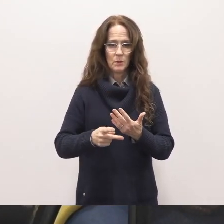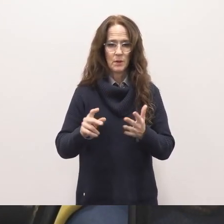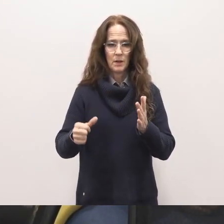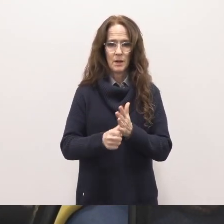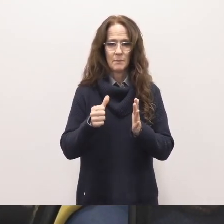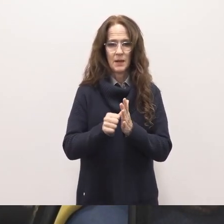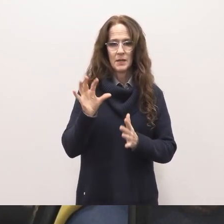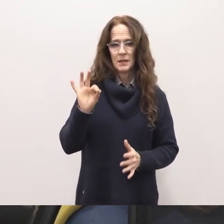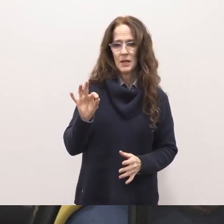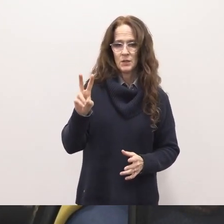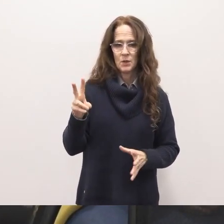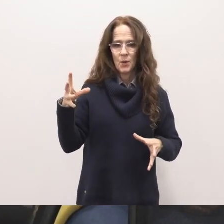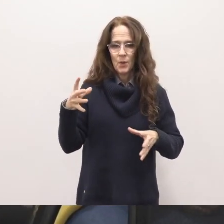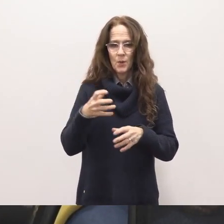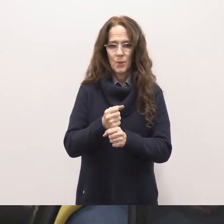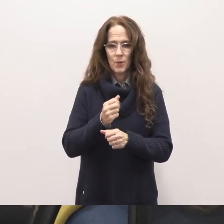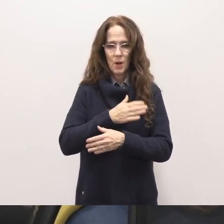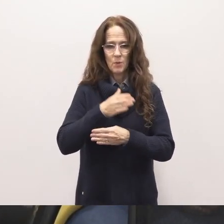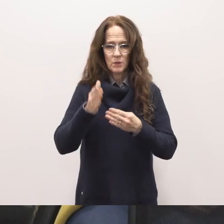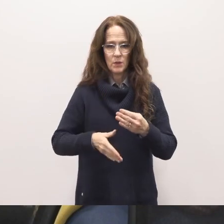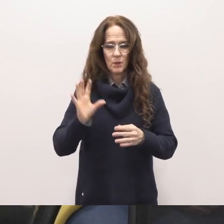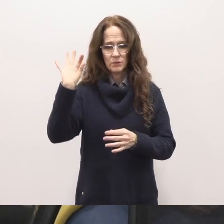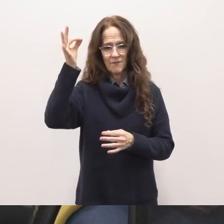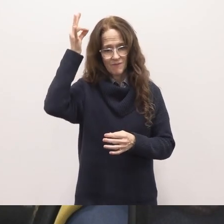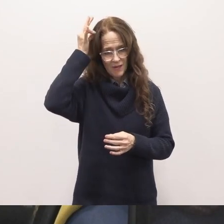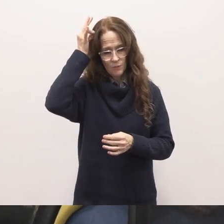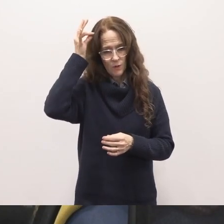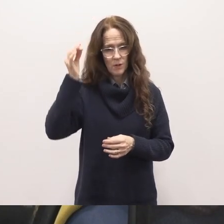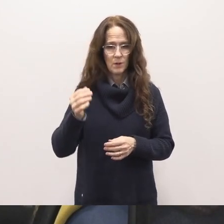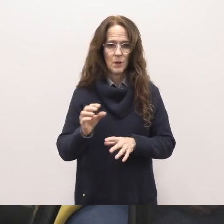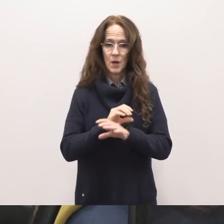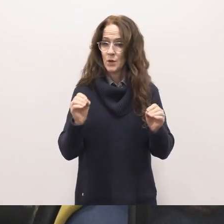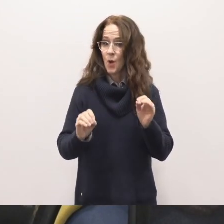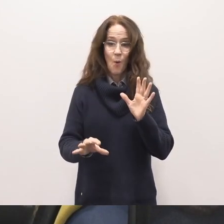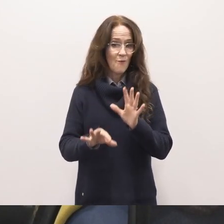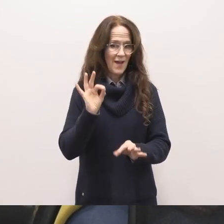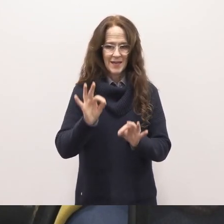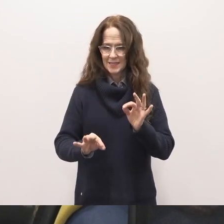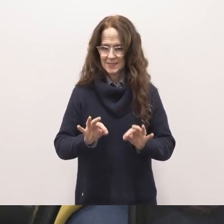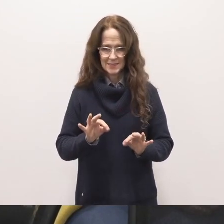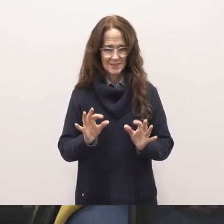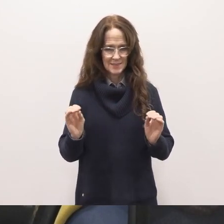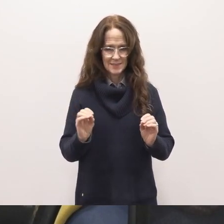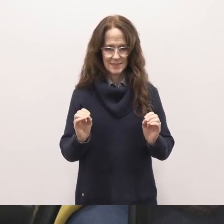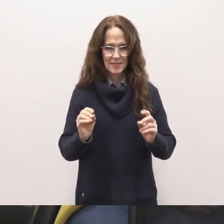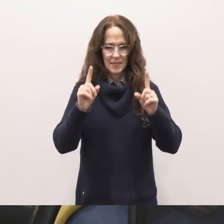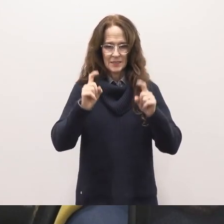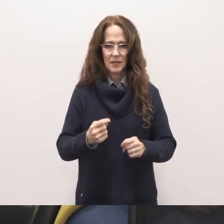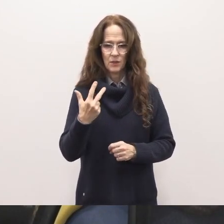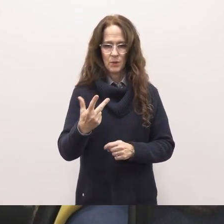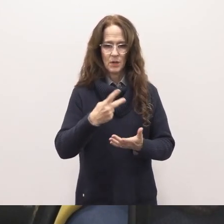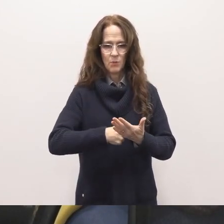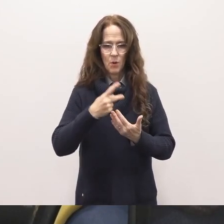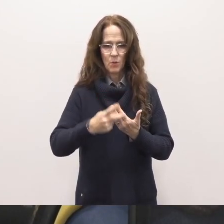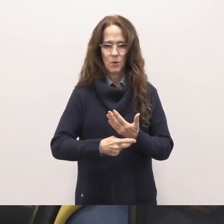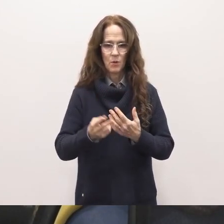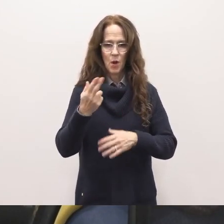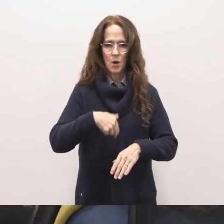there's a little recap on the results of the federal audit. So we had no findings. We tested three programs as part of our normal rotation